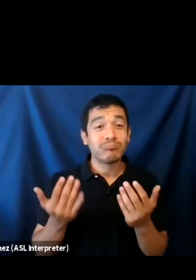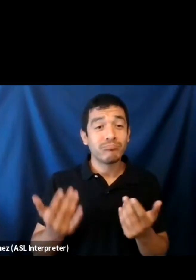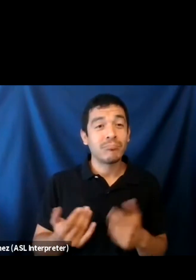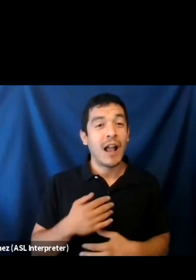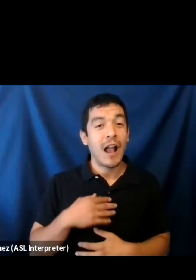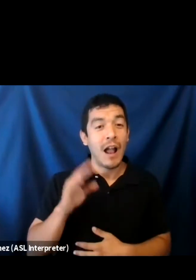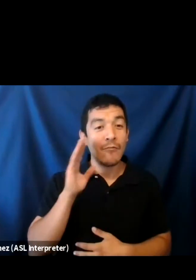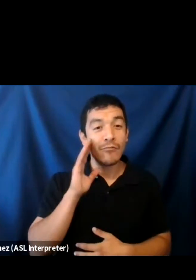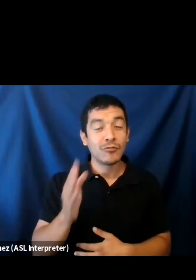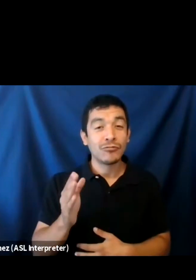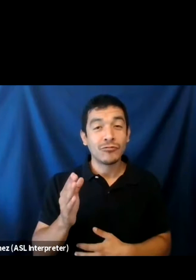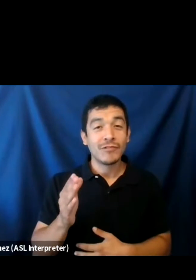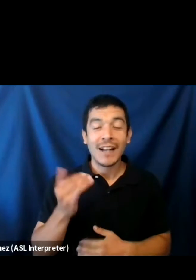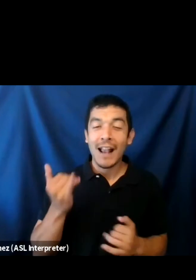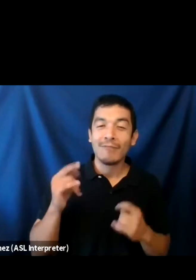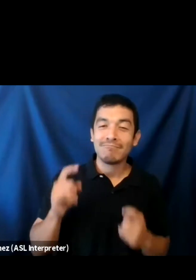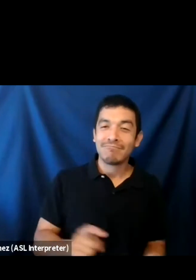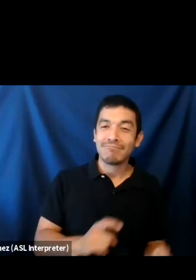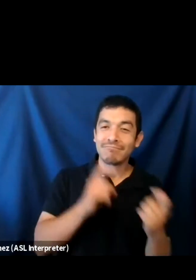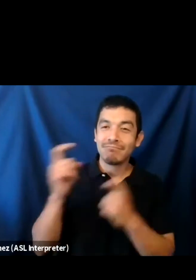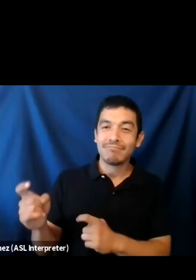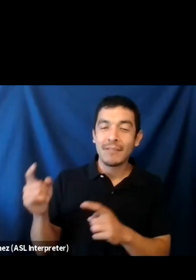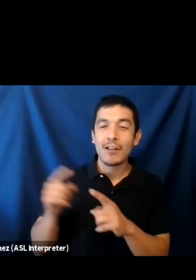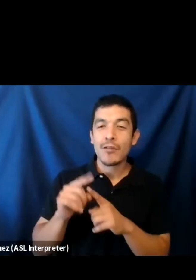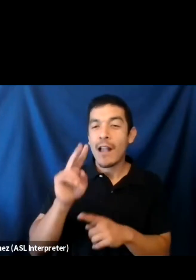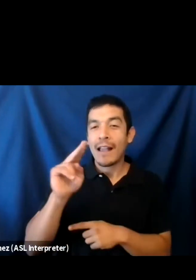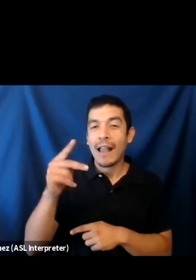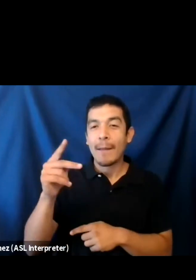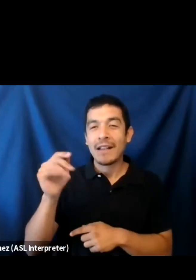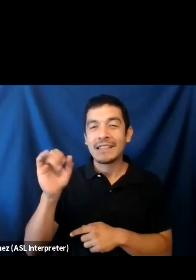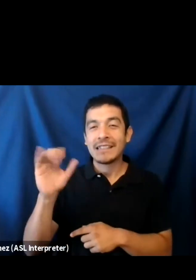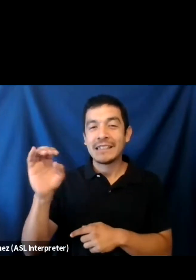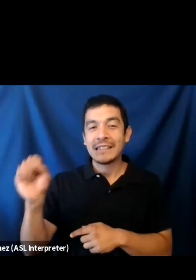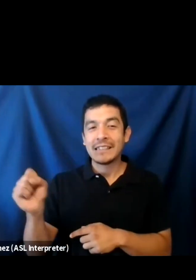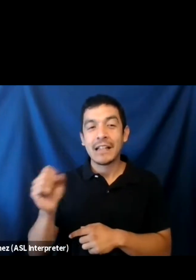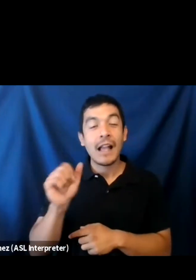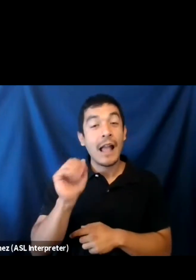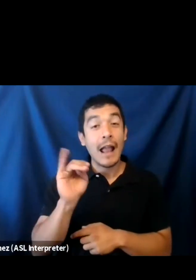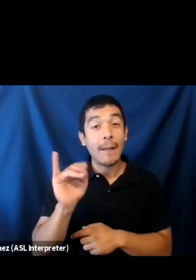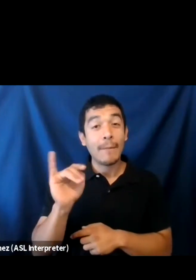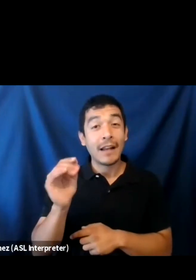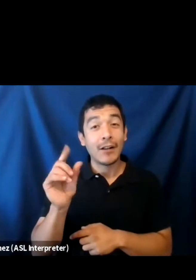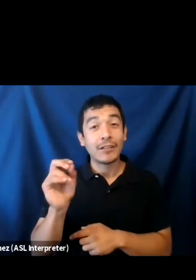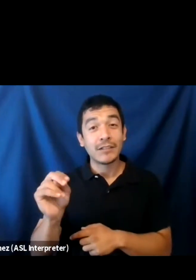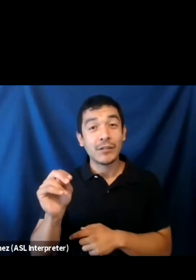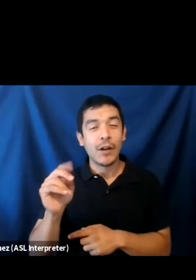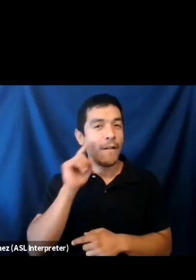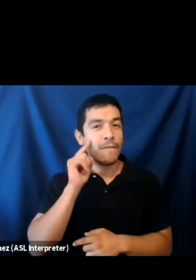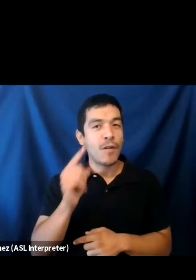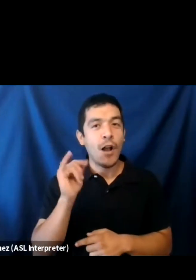I'm gonna hand it over to KPCC's, Amy Nicholson, for the conversation